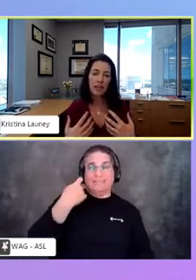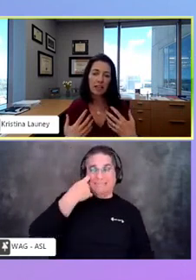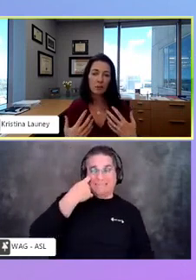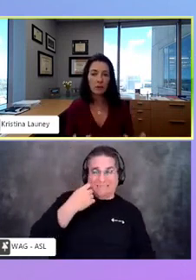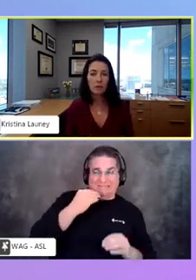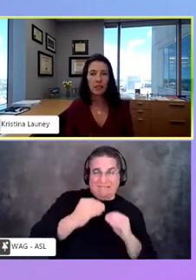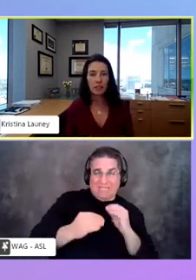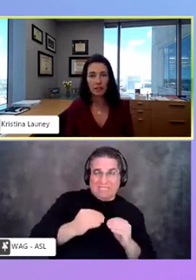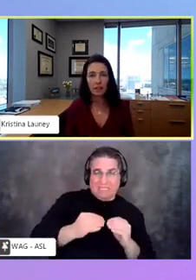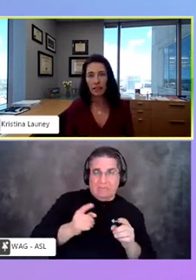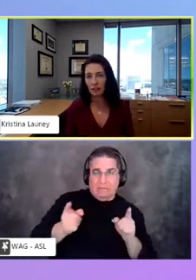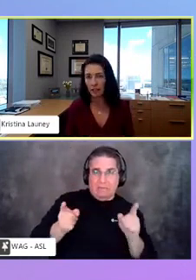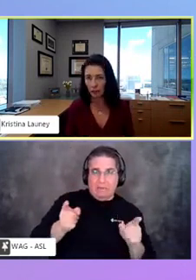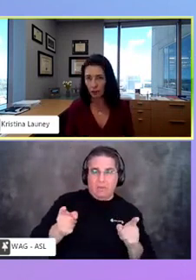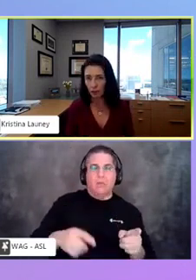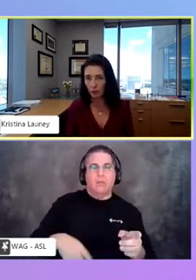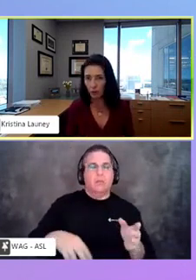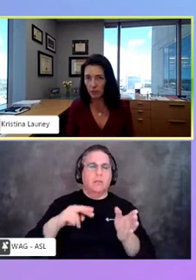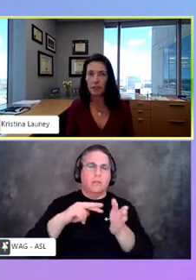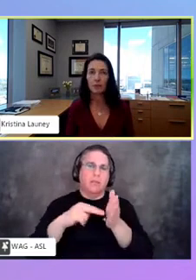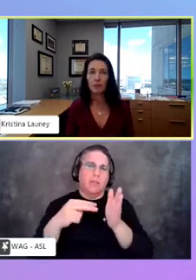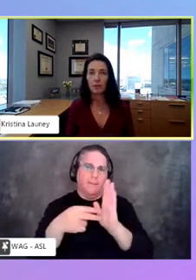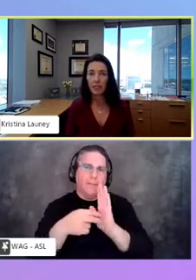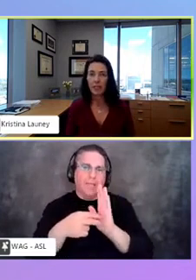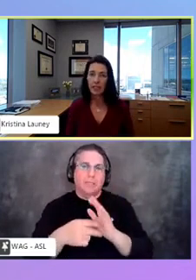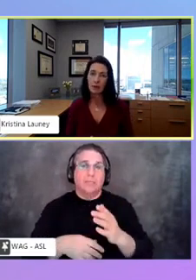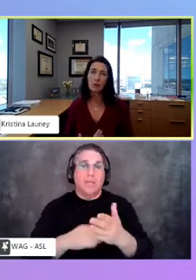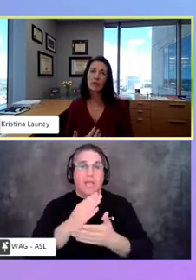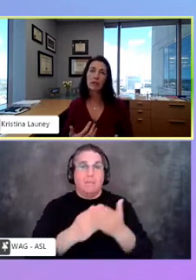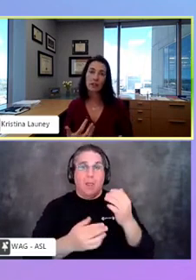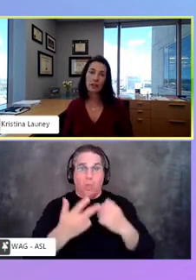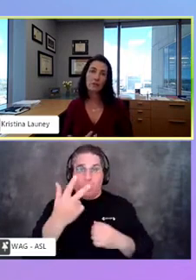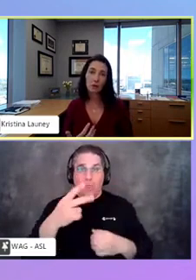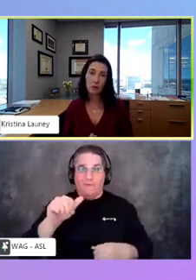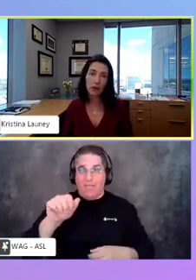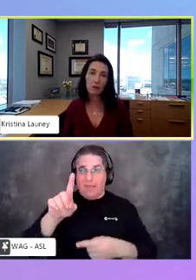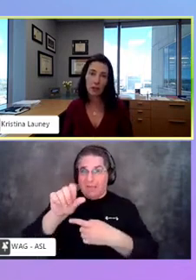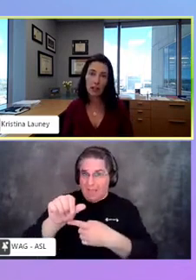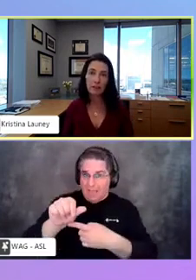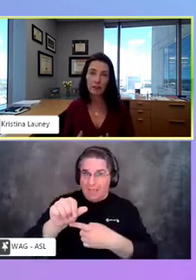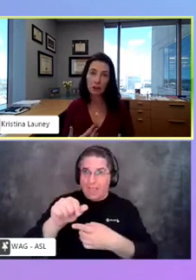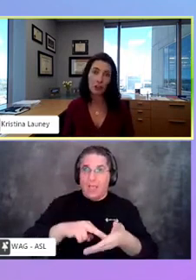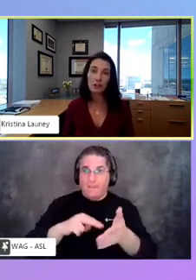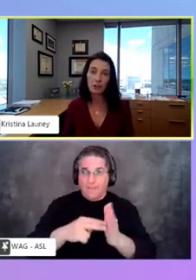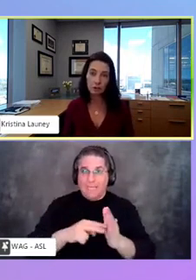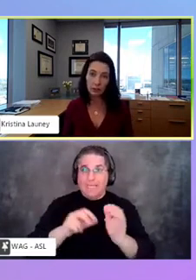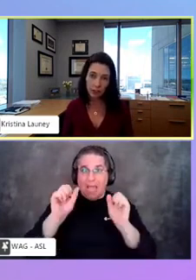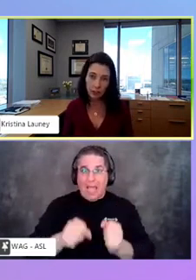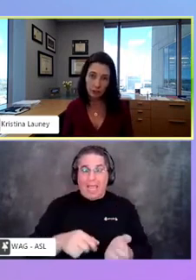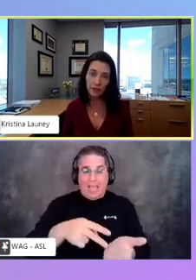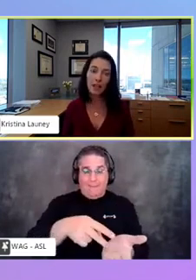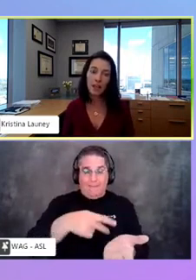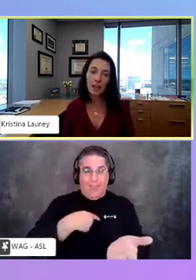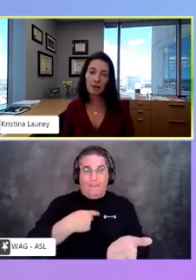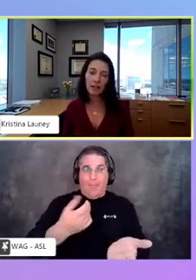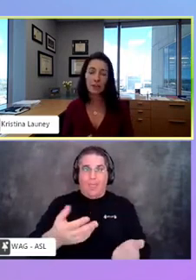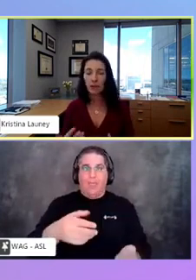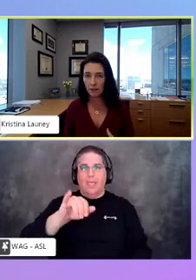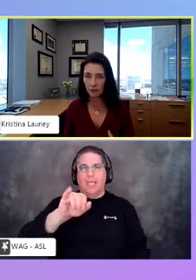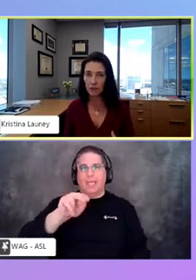plaintiff is wrong that there are barriers on the website or we fix them. In the meantime, that would mean